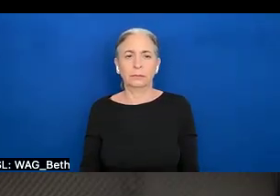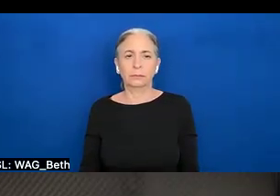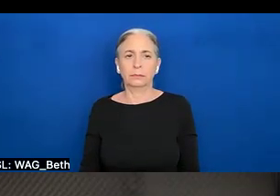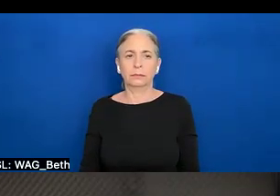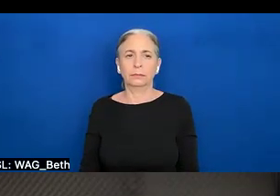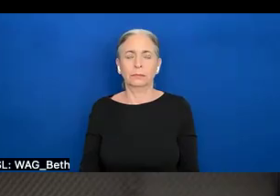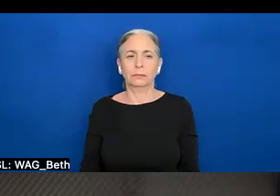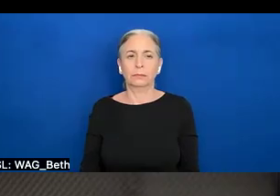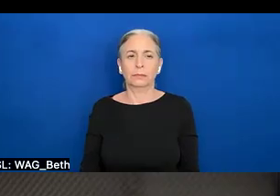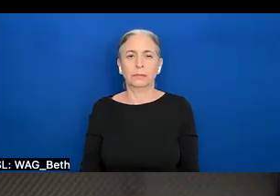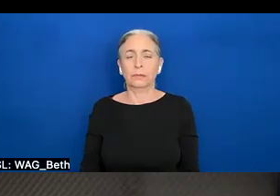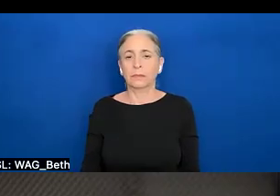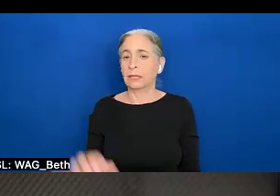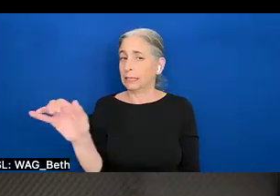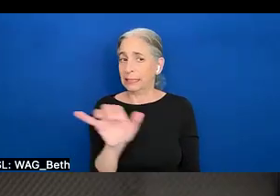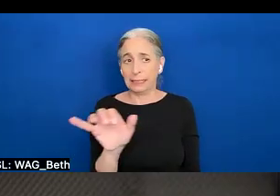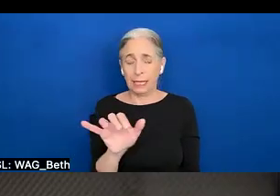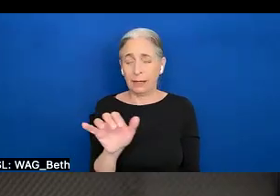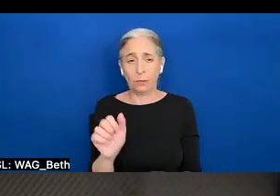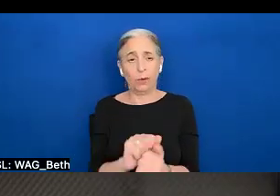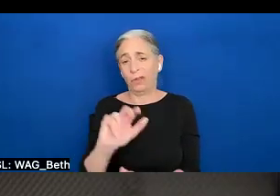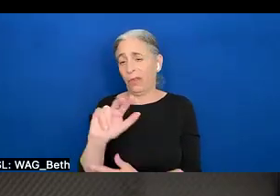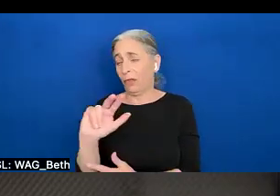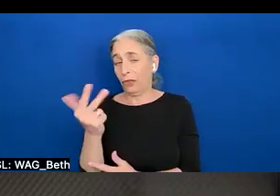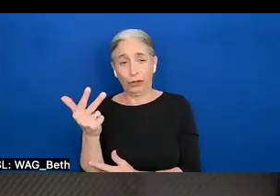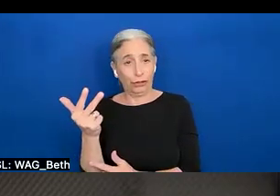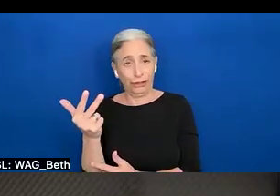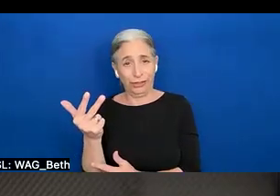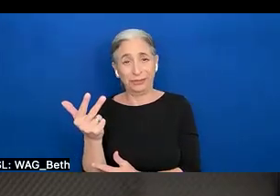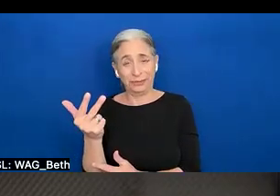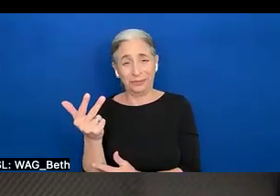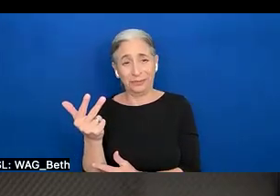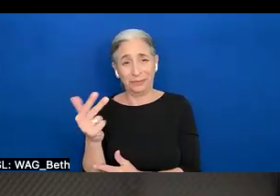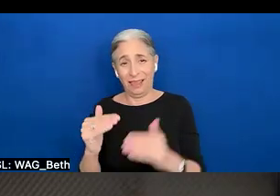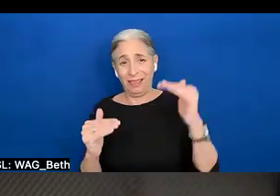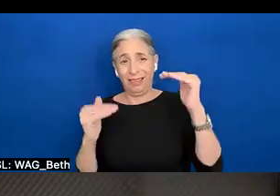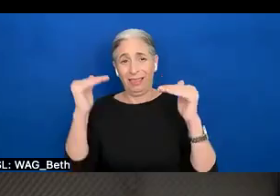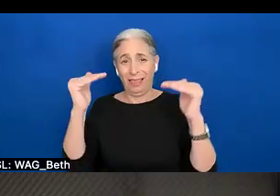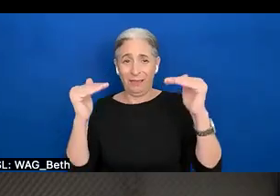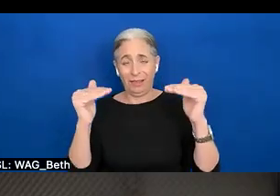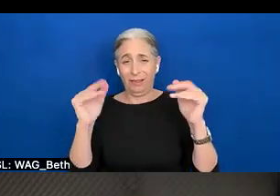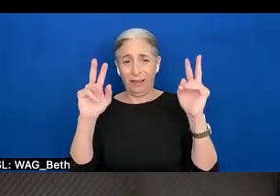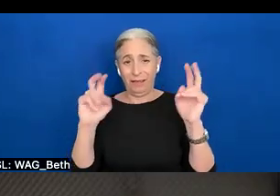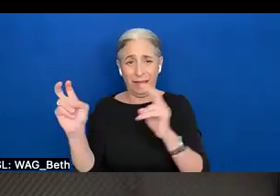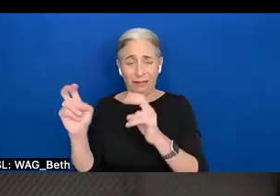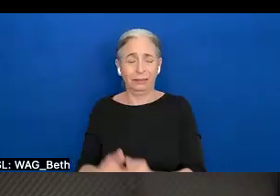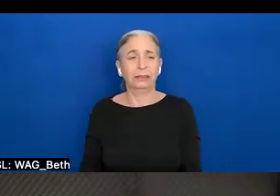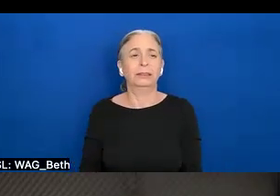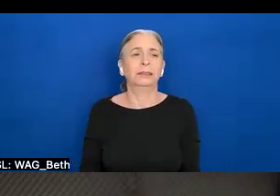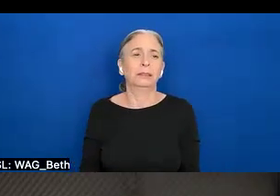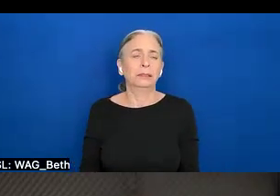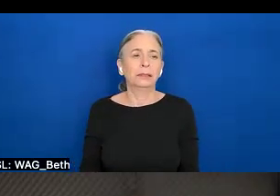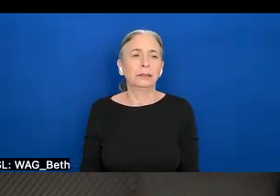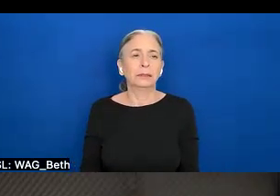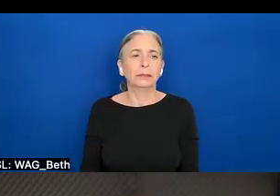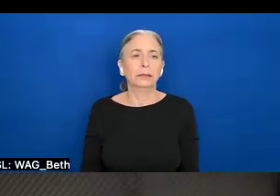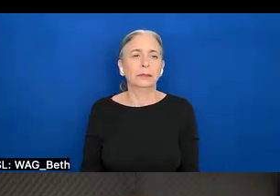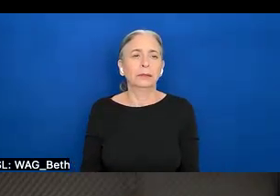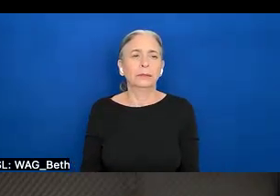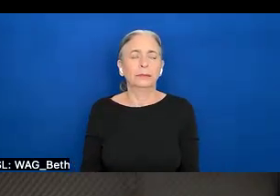And the same goes for the third level of title.